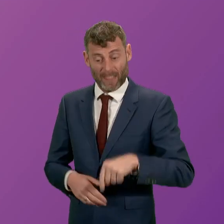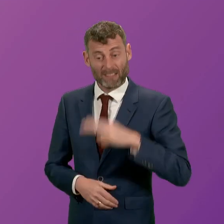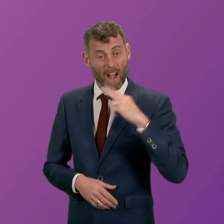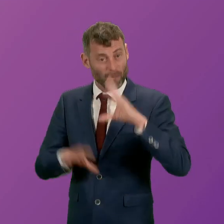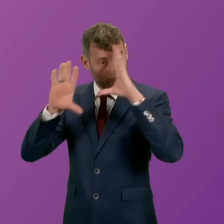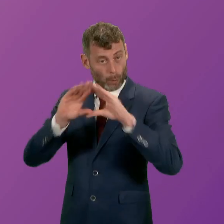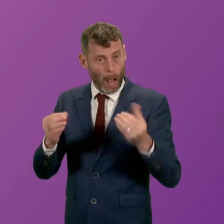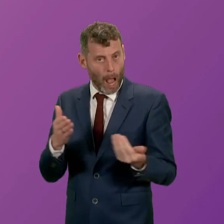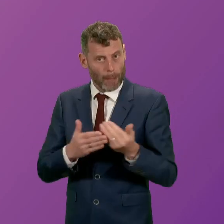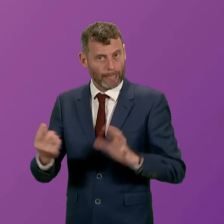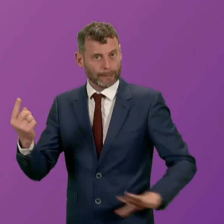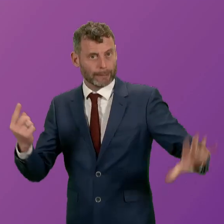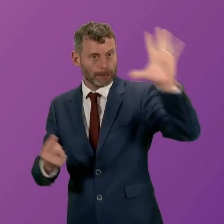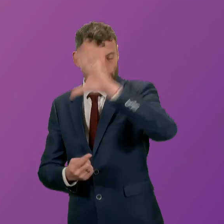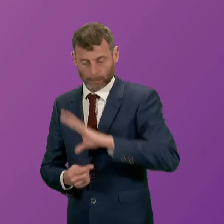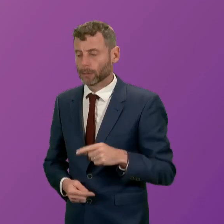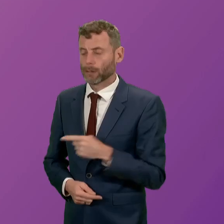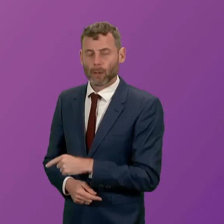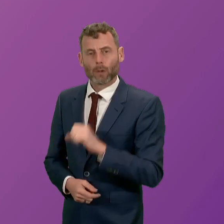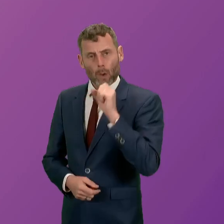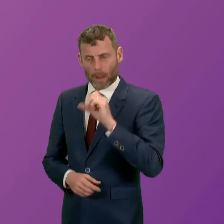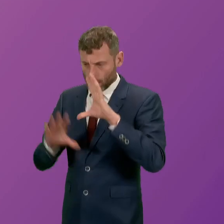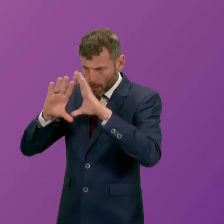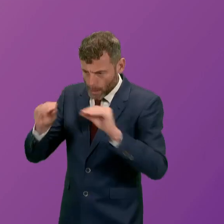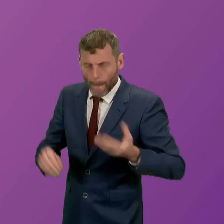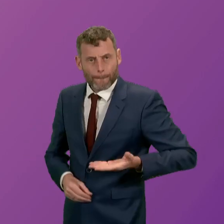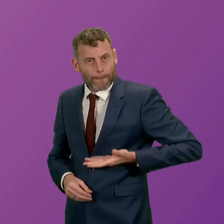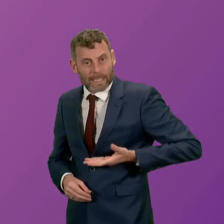contacted those who abstract water, including businesses and farmers, in the affected areas,